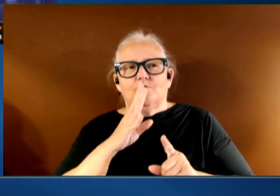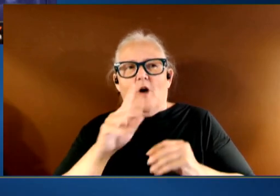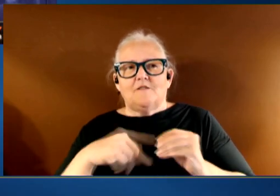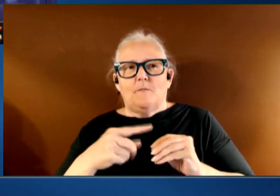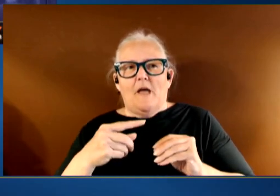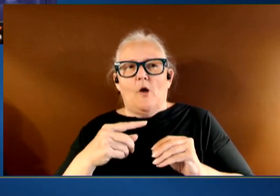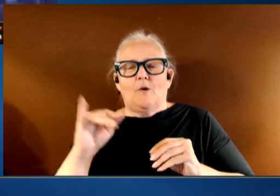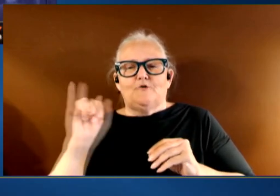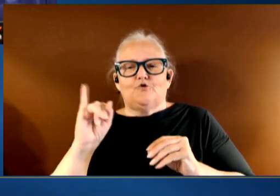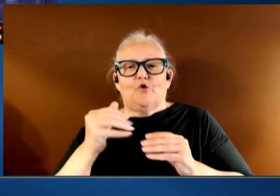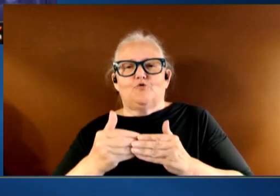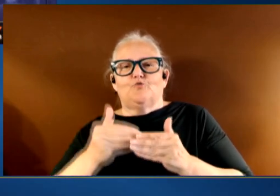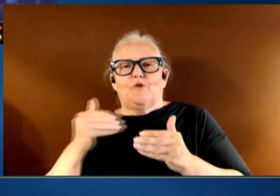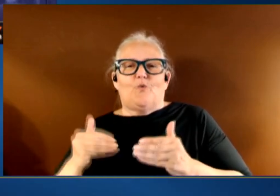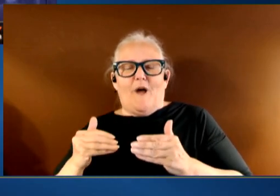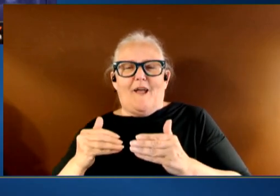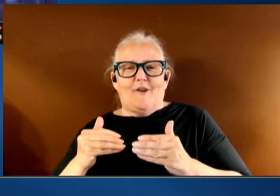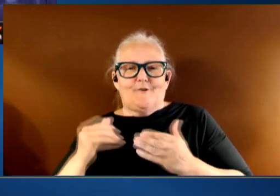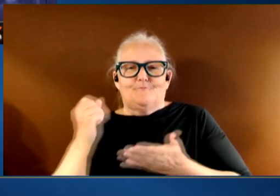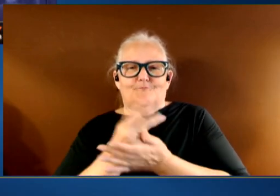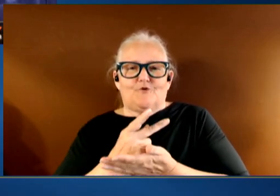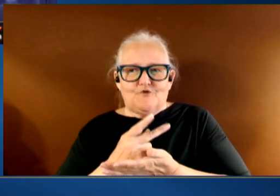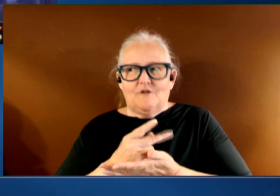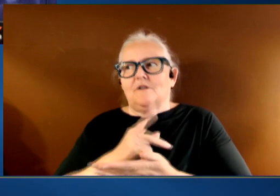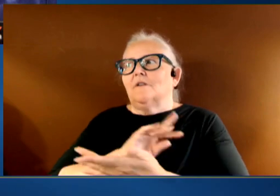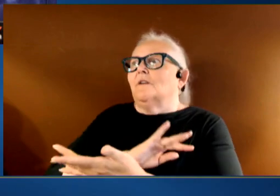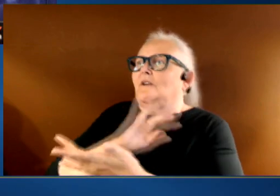out to the insurance company, making sure that they're going to cover a treatment before that